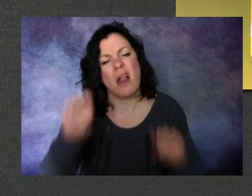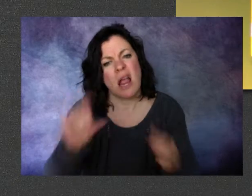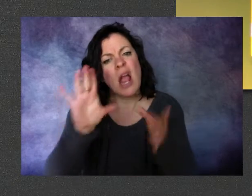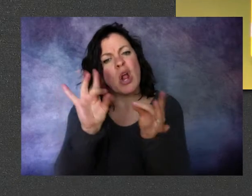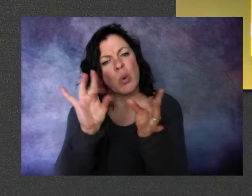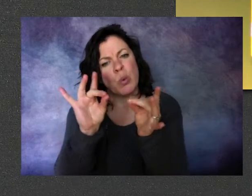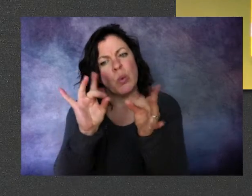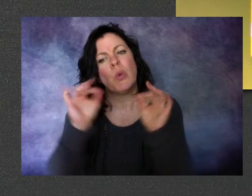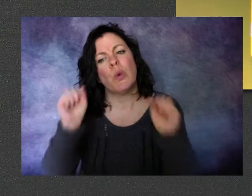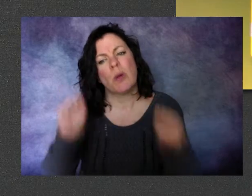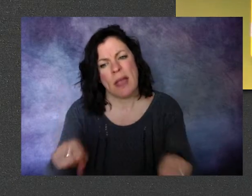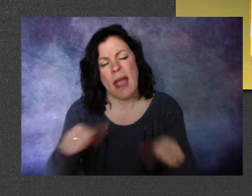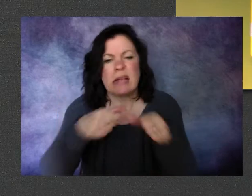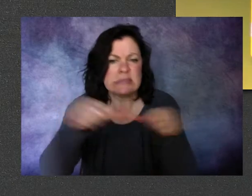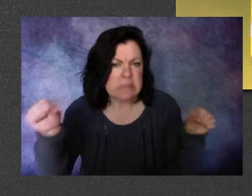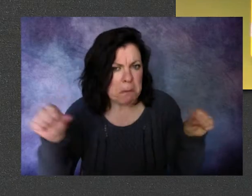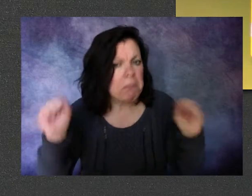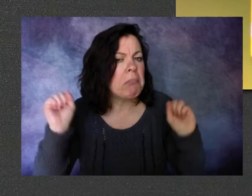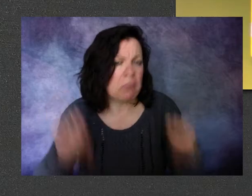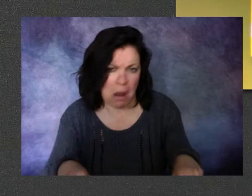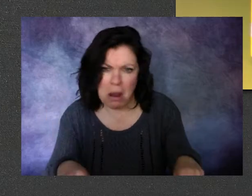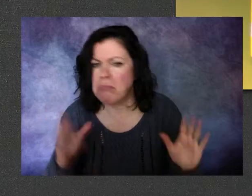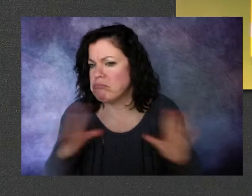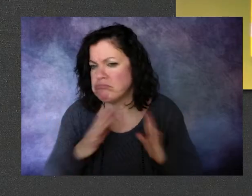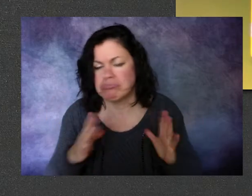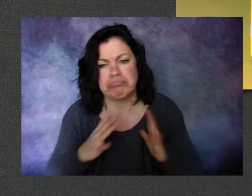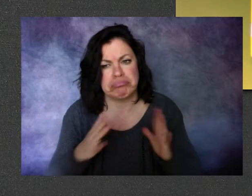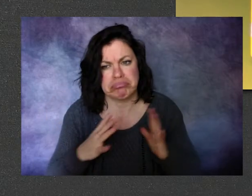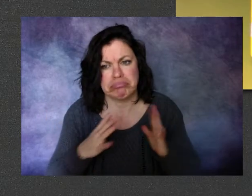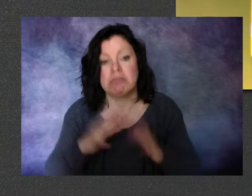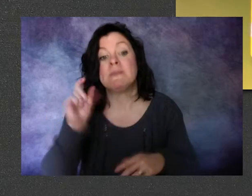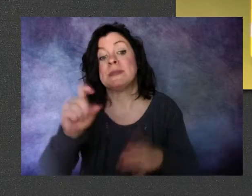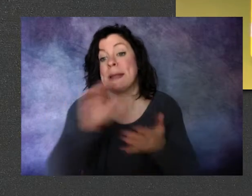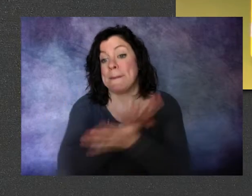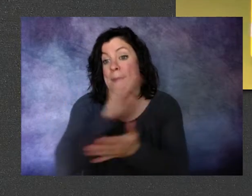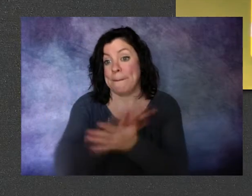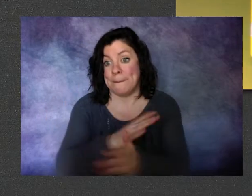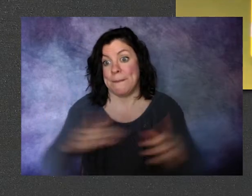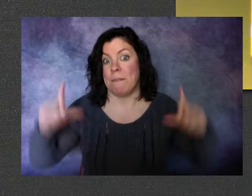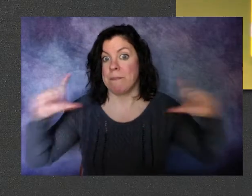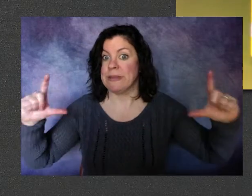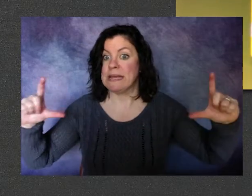you could use glue, okay. Or tape that would work. And you'll also need some paper.